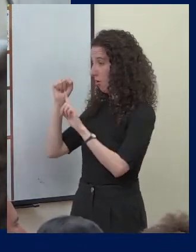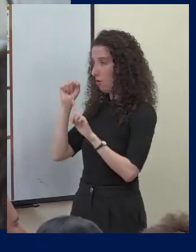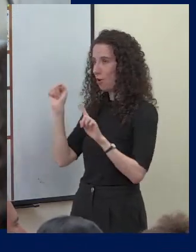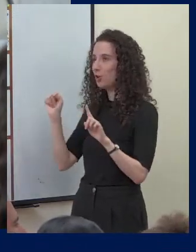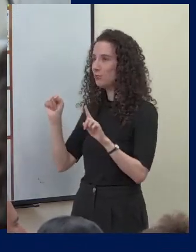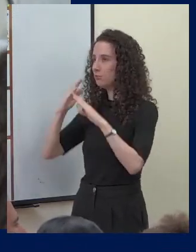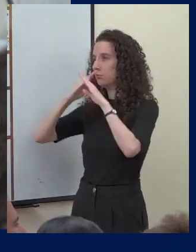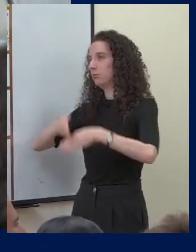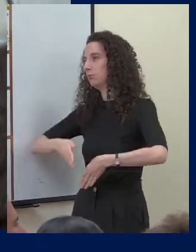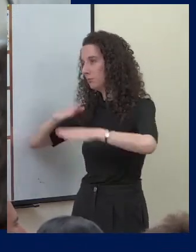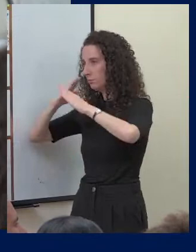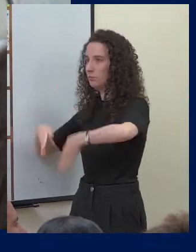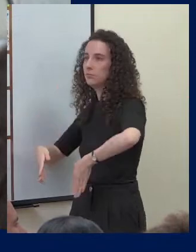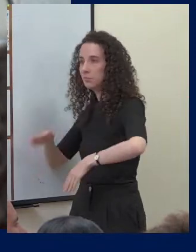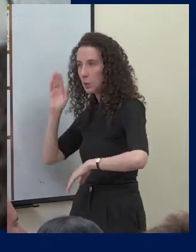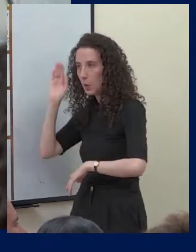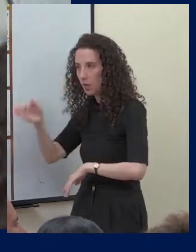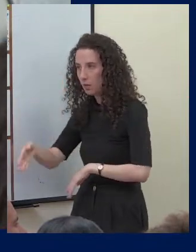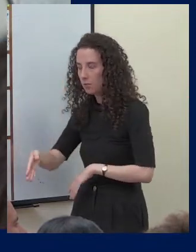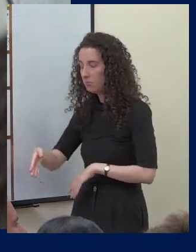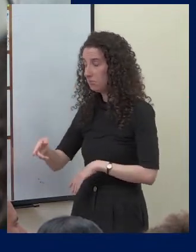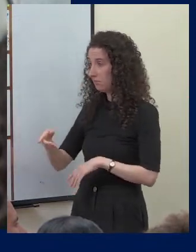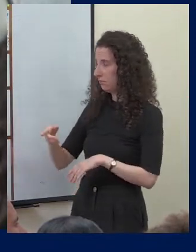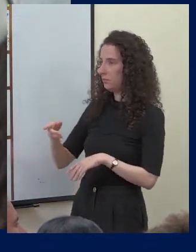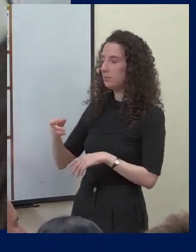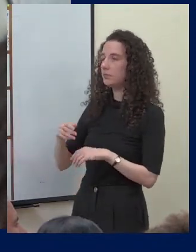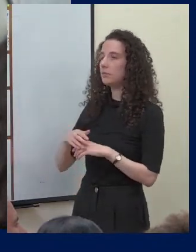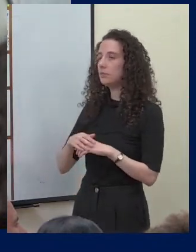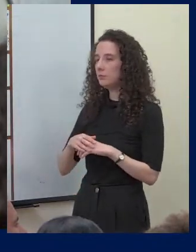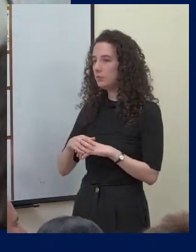Despite the institutional barriers.